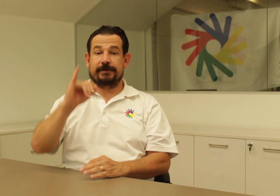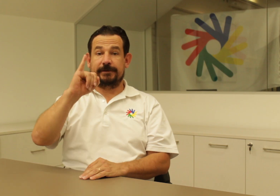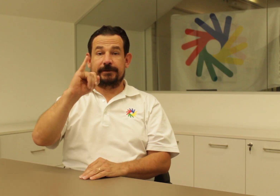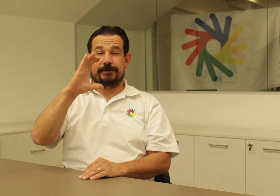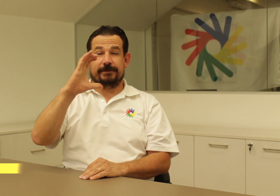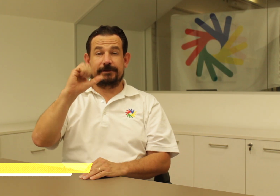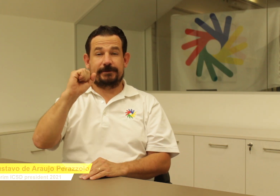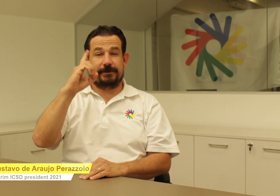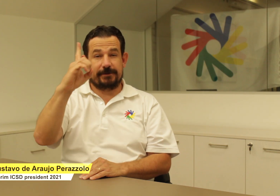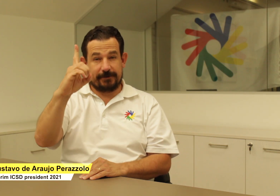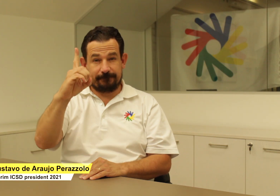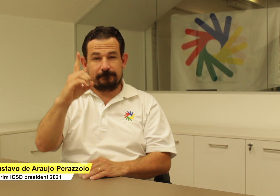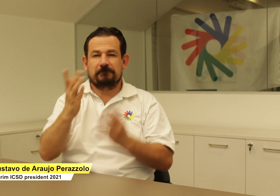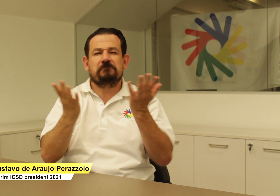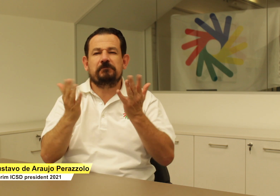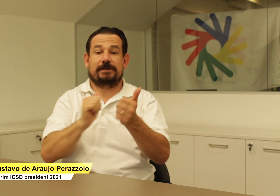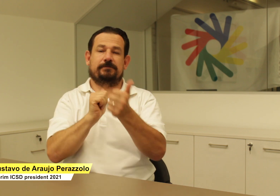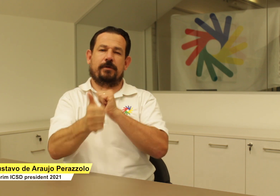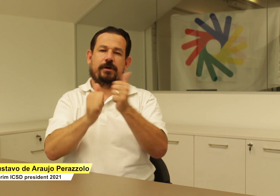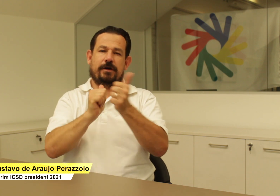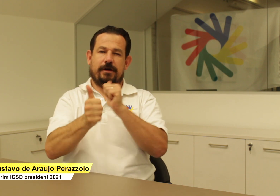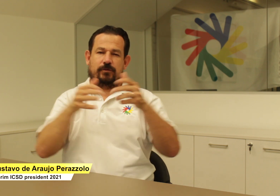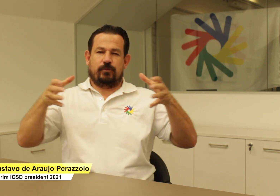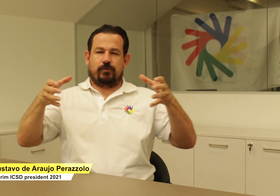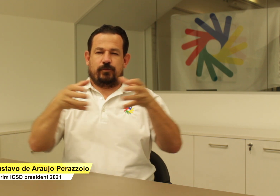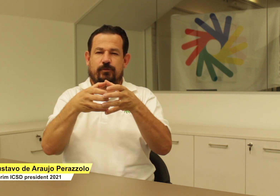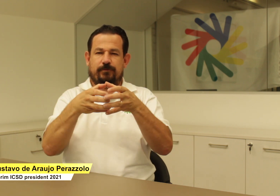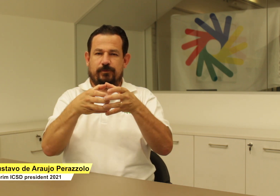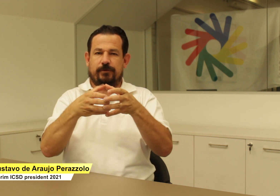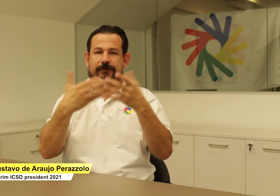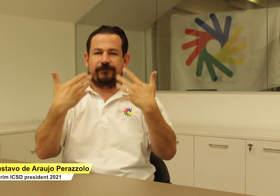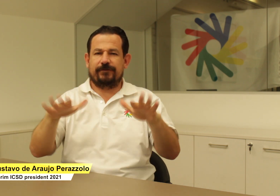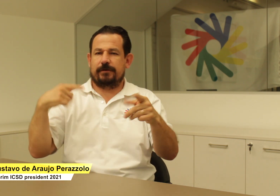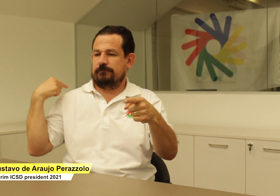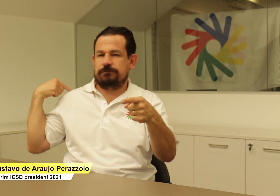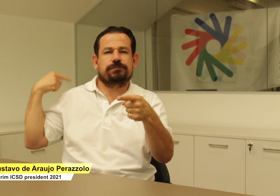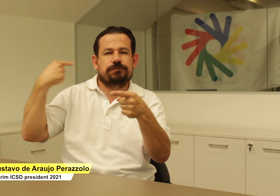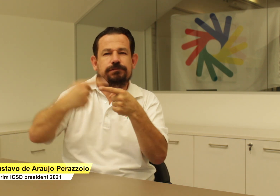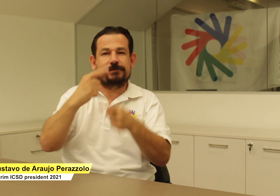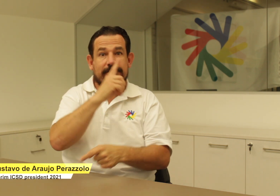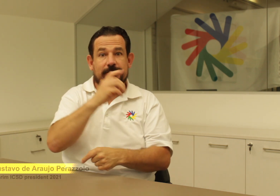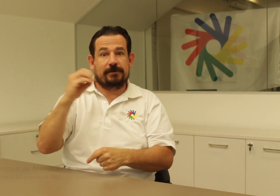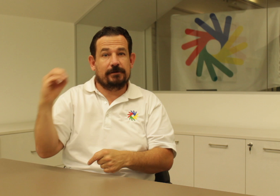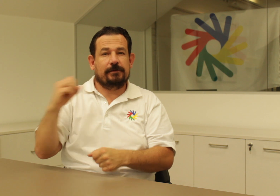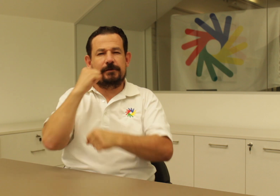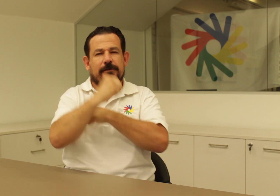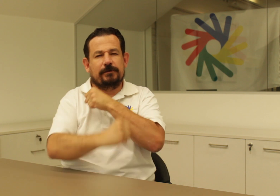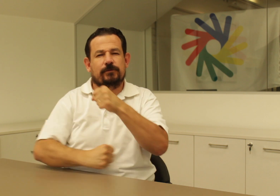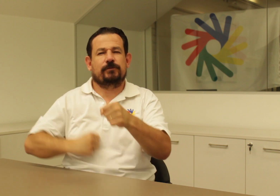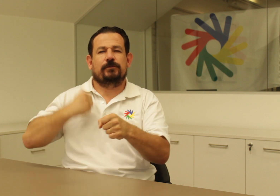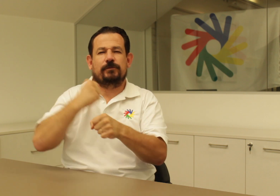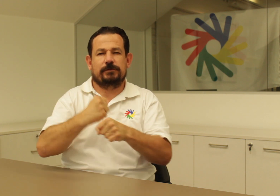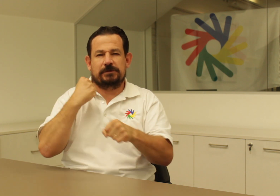ICSD is a sports organisation that has existed for over 100 years